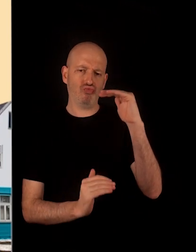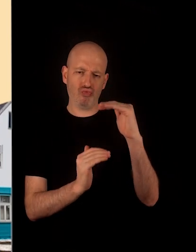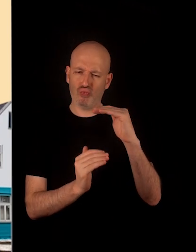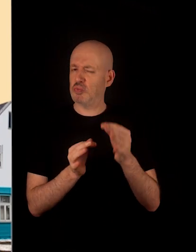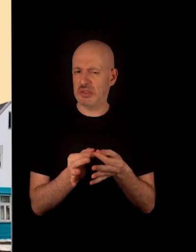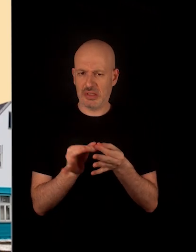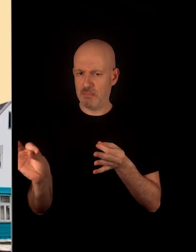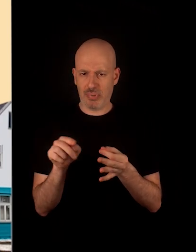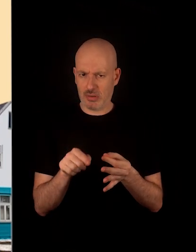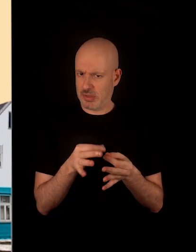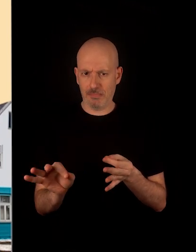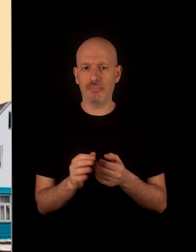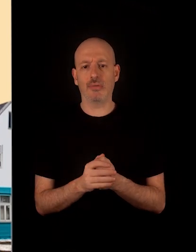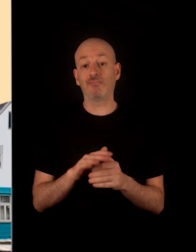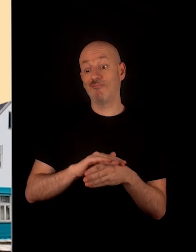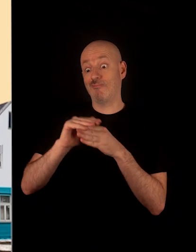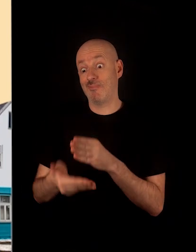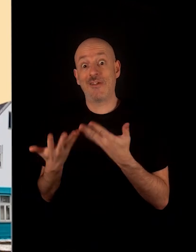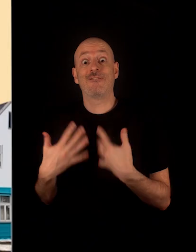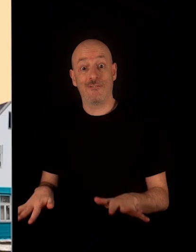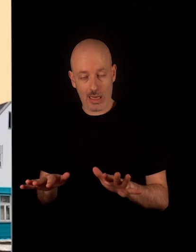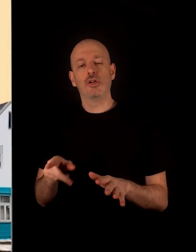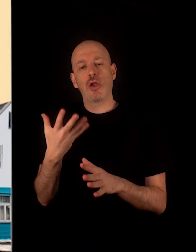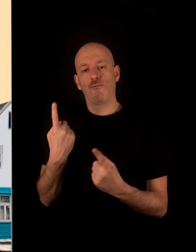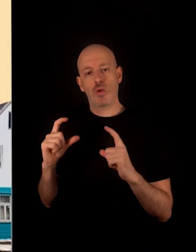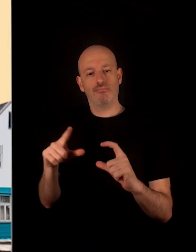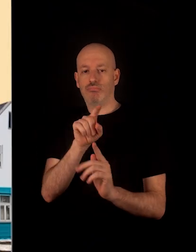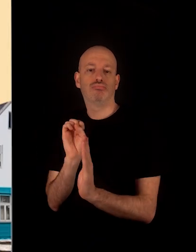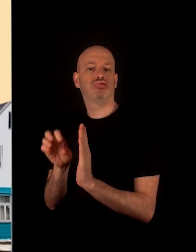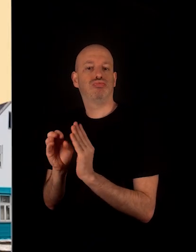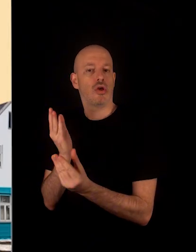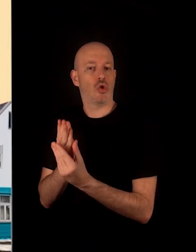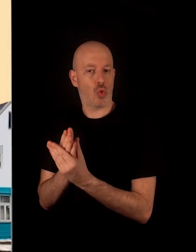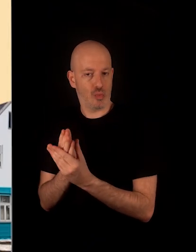will invite up to five participants. You need to have at least one mentor.